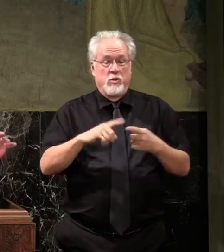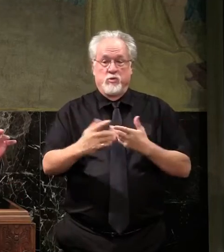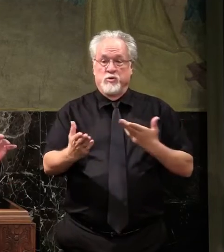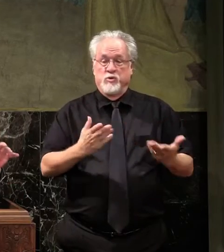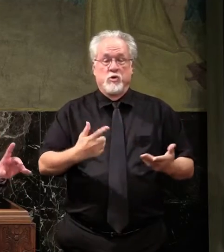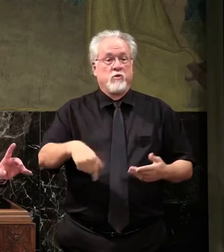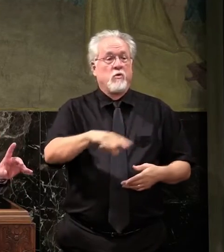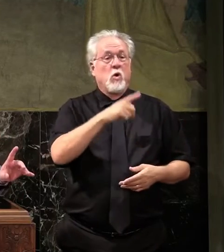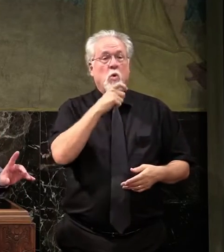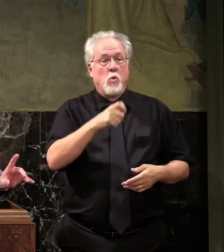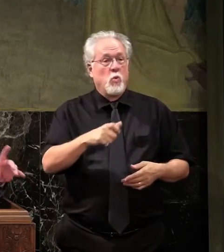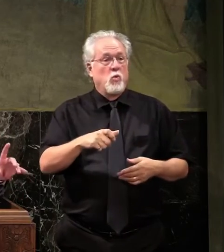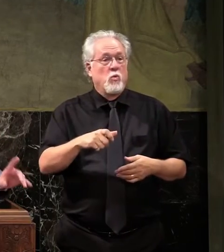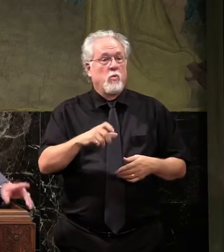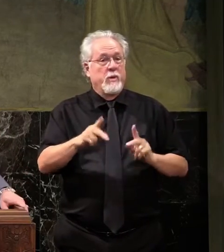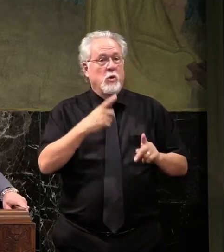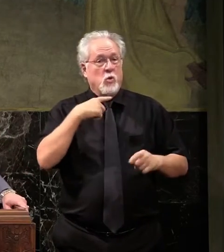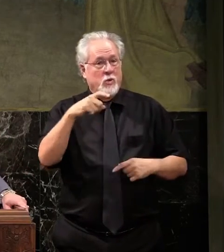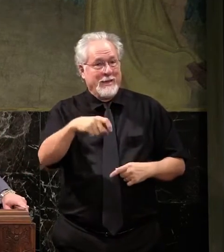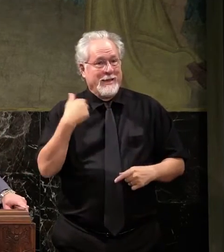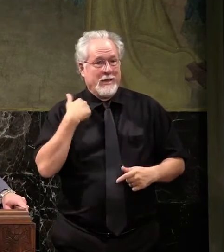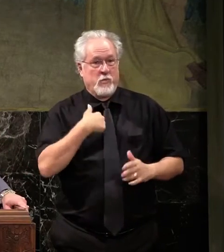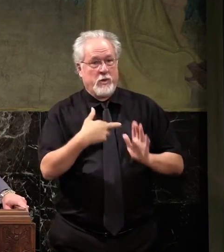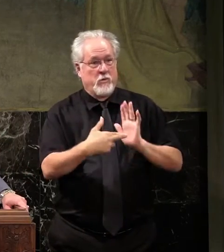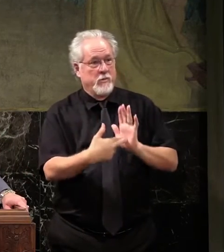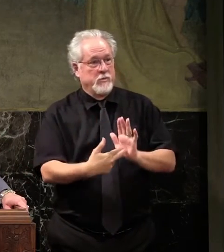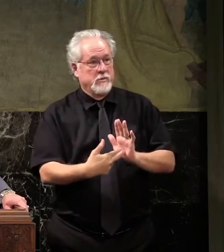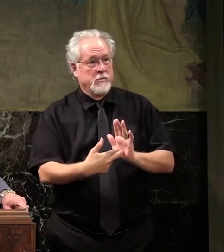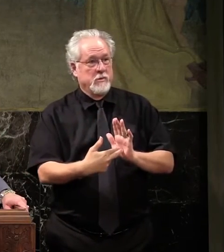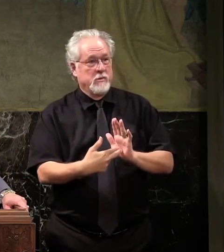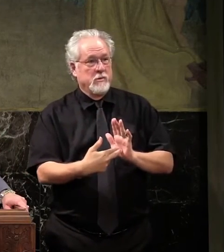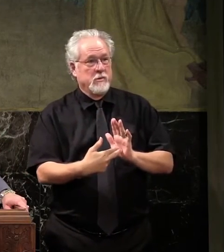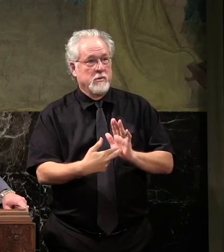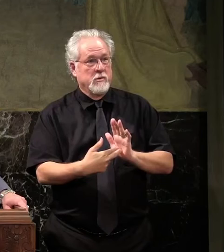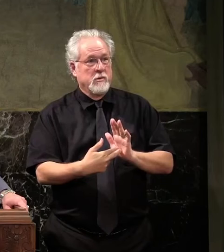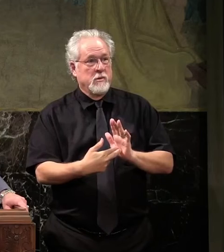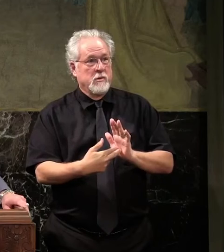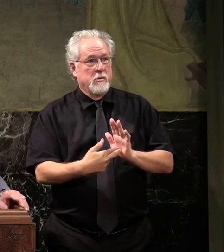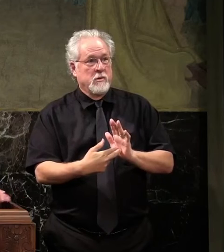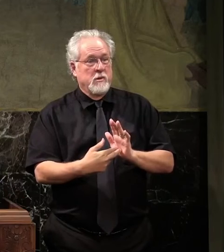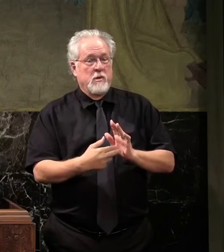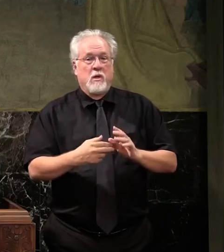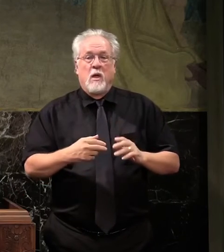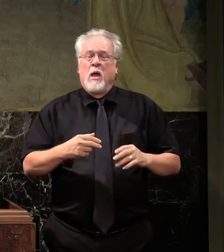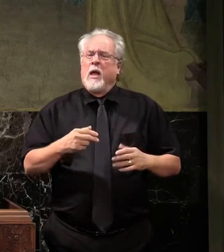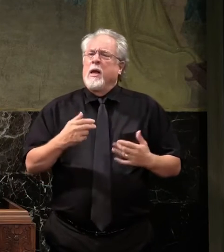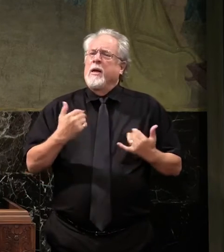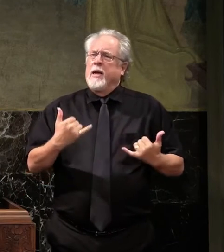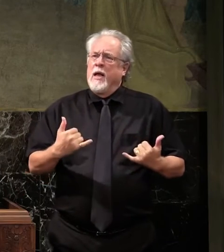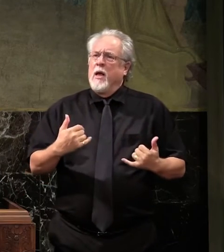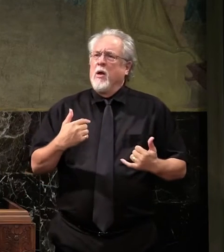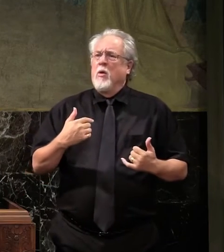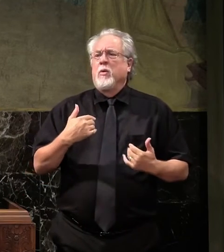most needy people that we represent and now we have before us